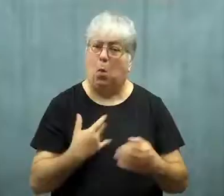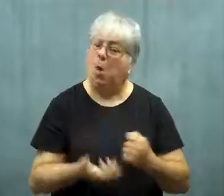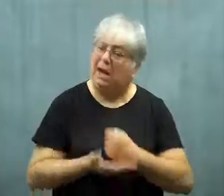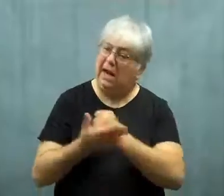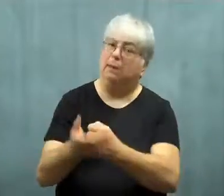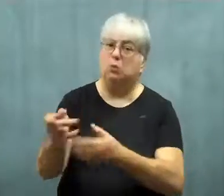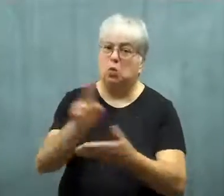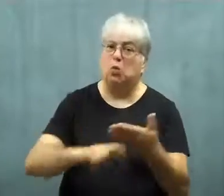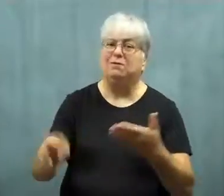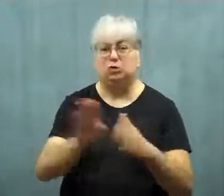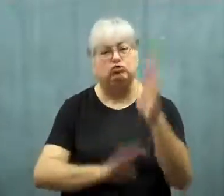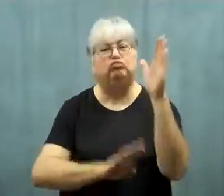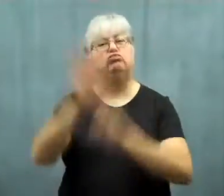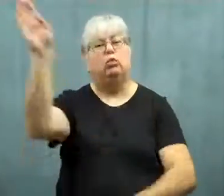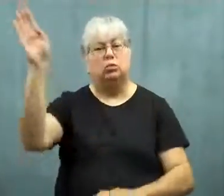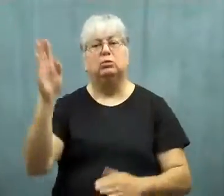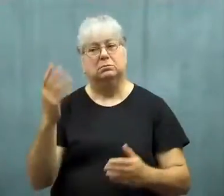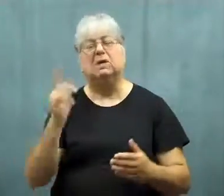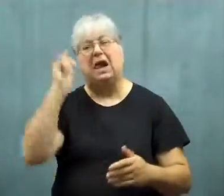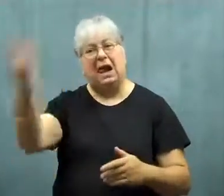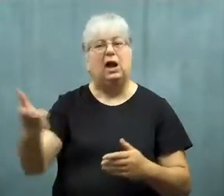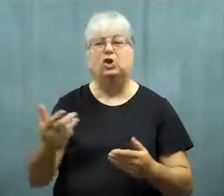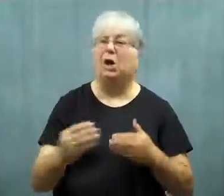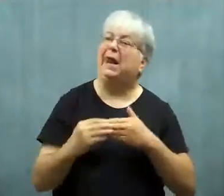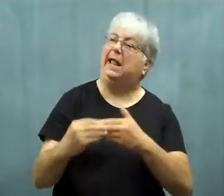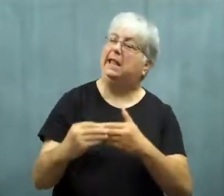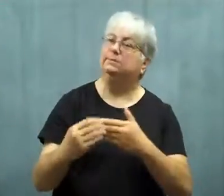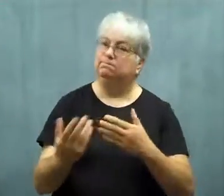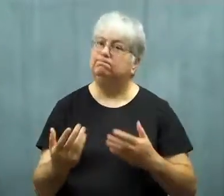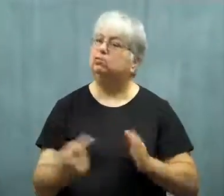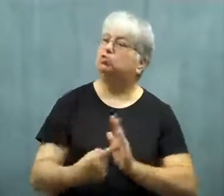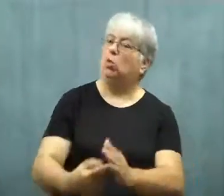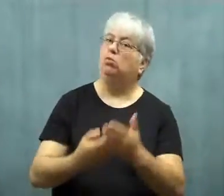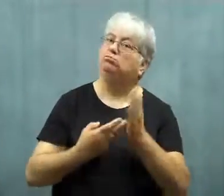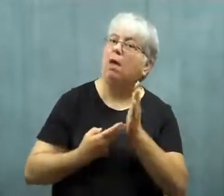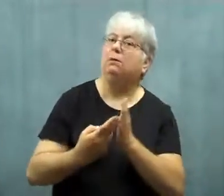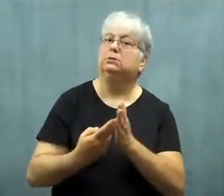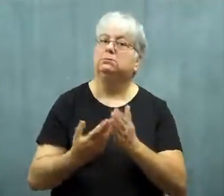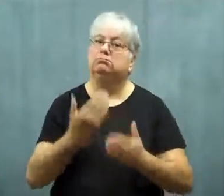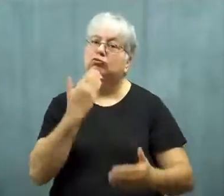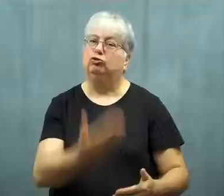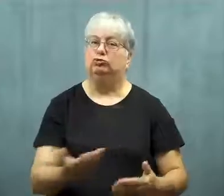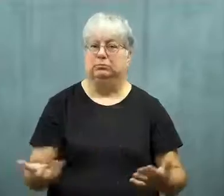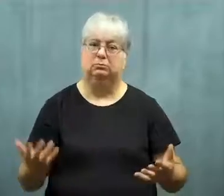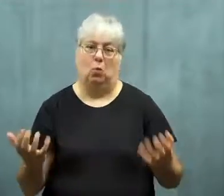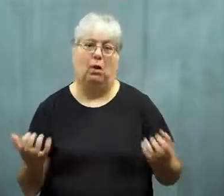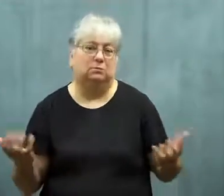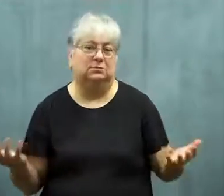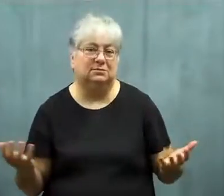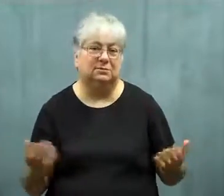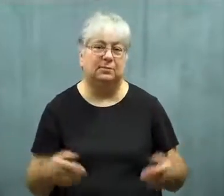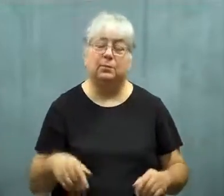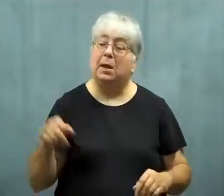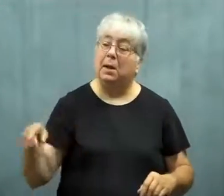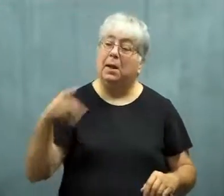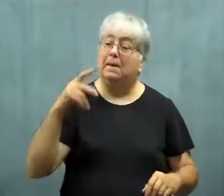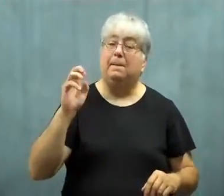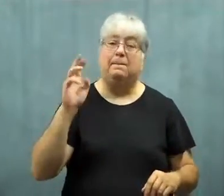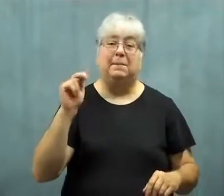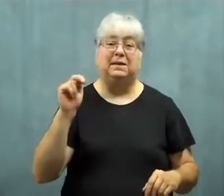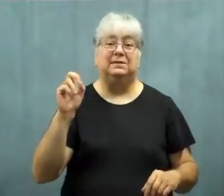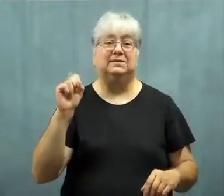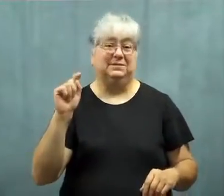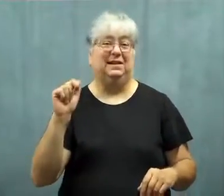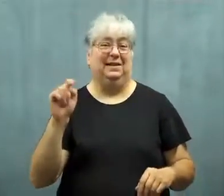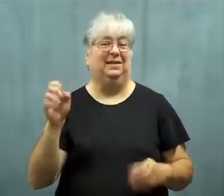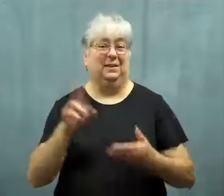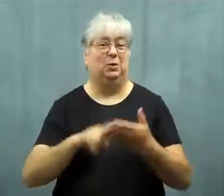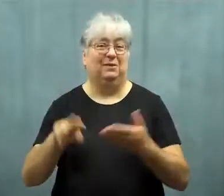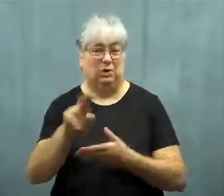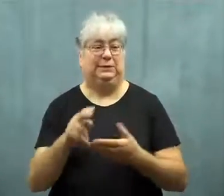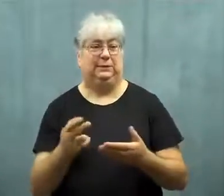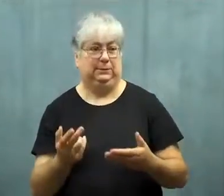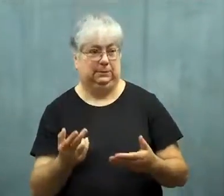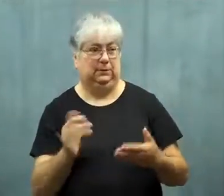He wanted to help the university be successful and a leader in ethics.